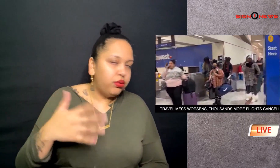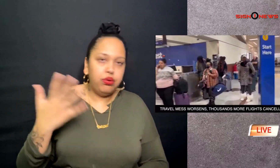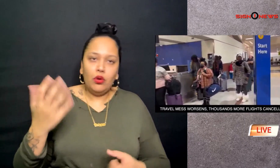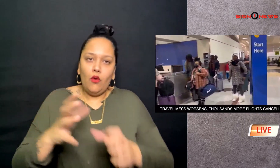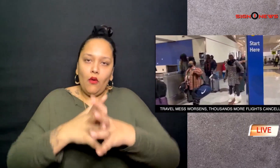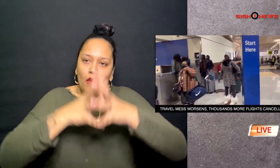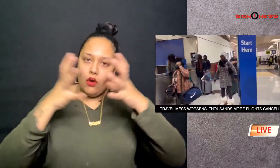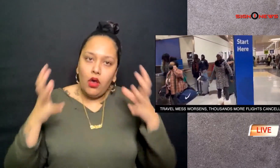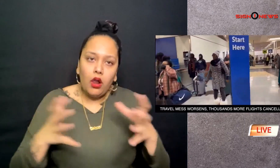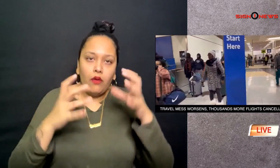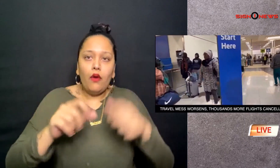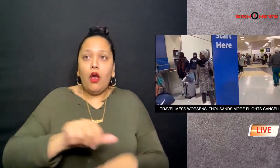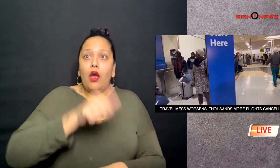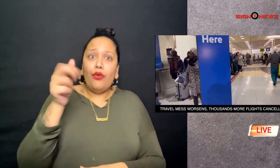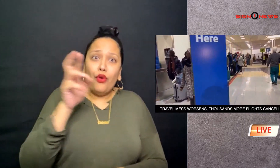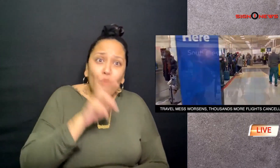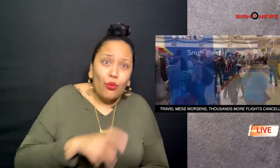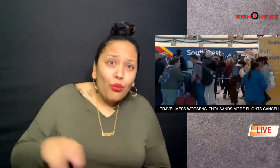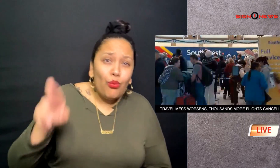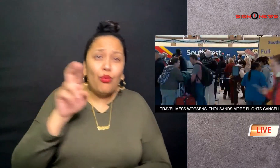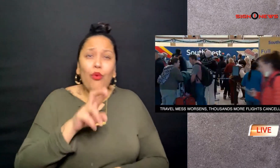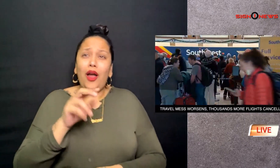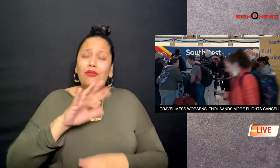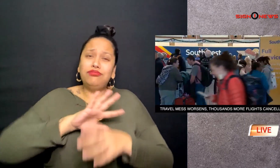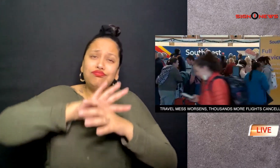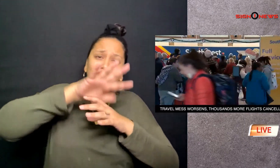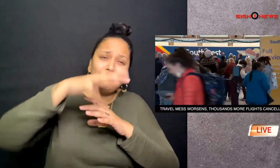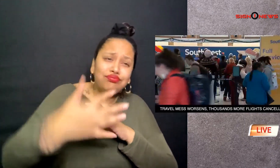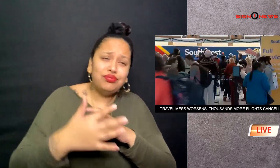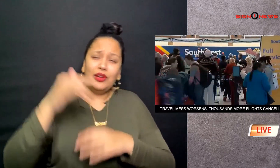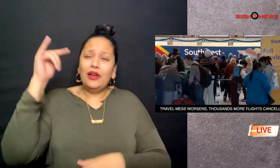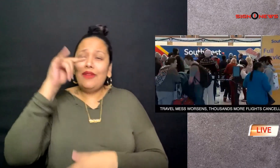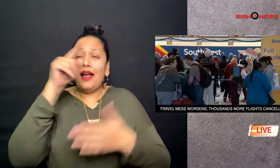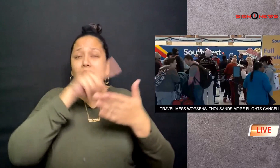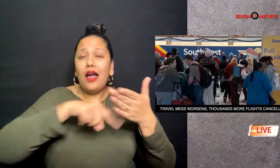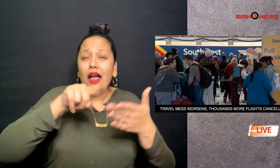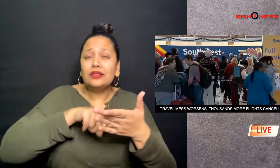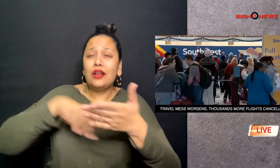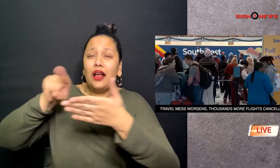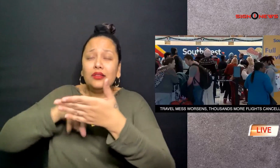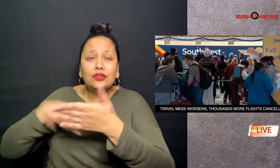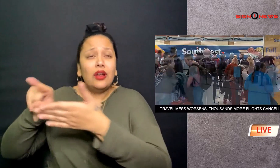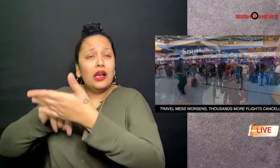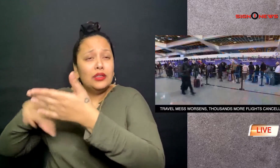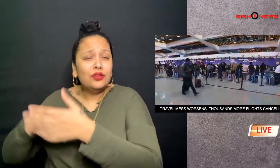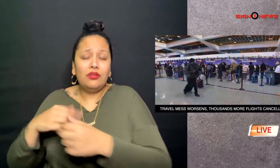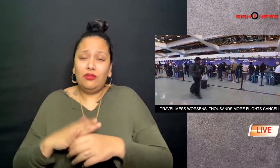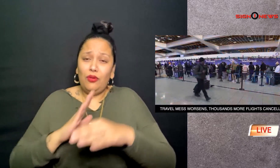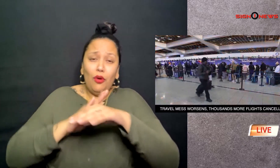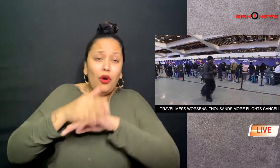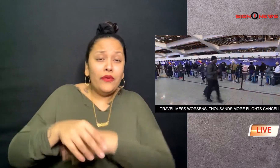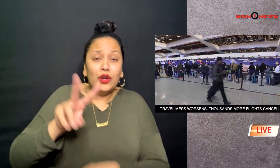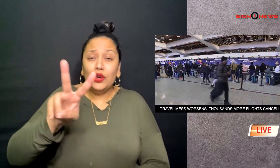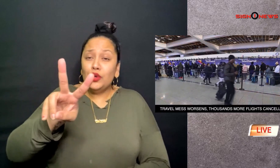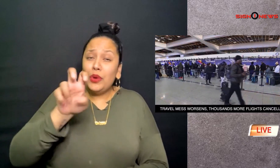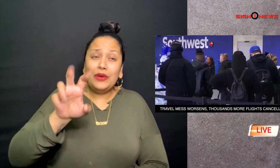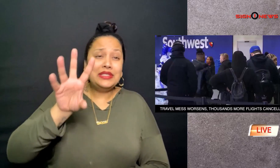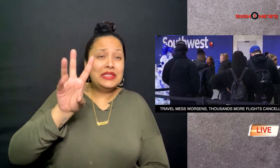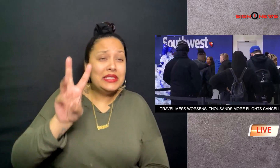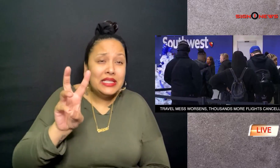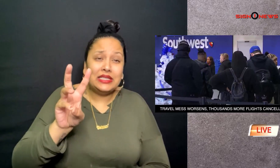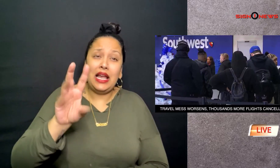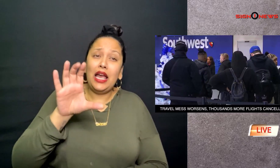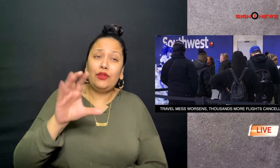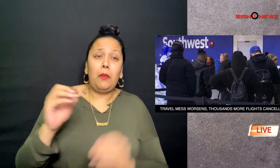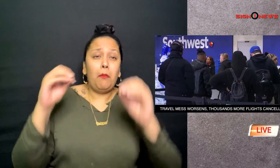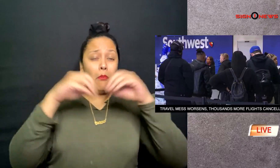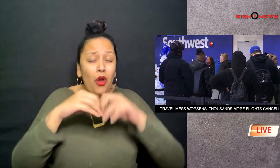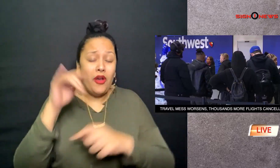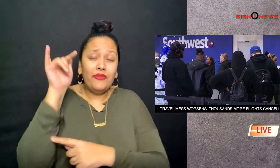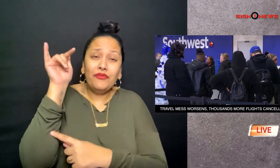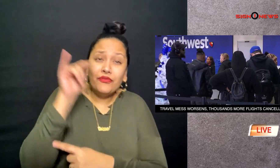sadly today Wednesday brings another round of nationwide flight cancellations 2600 more